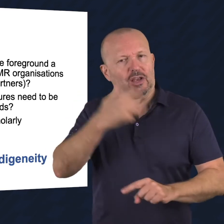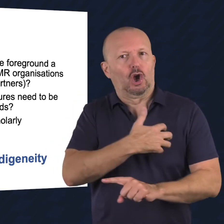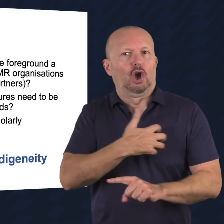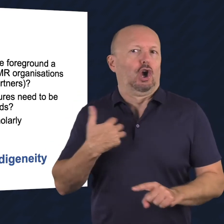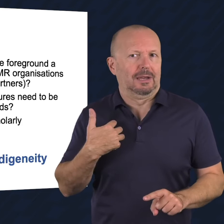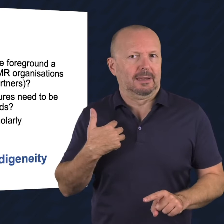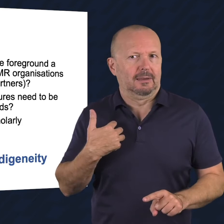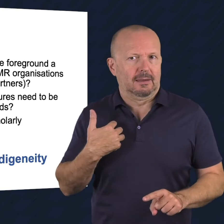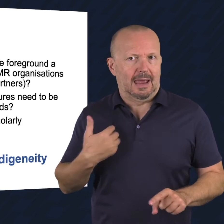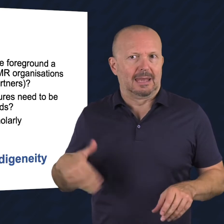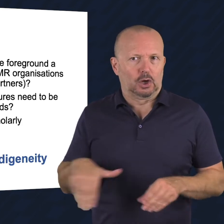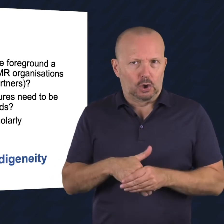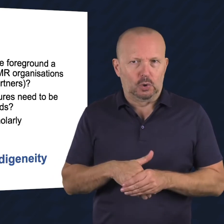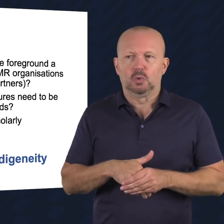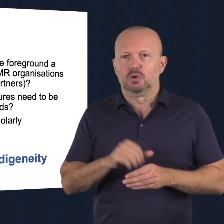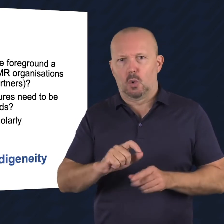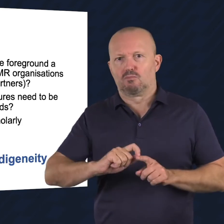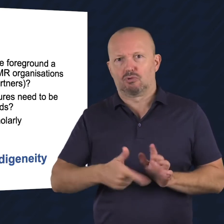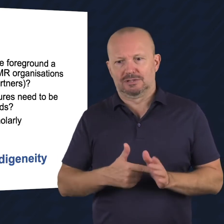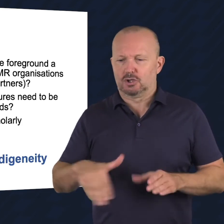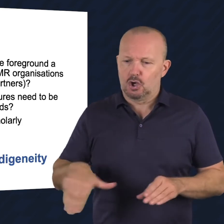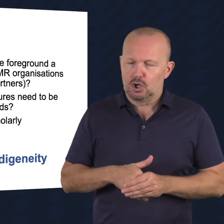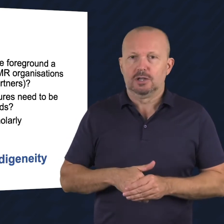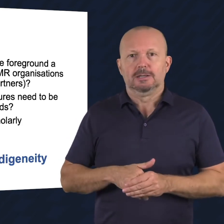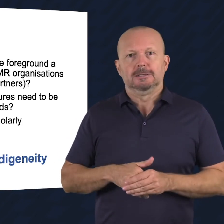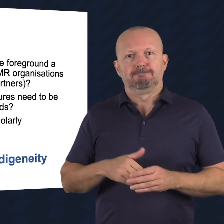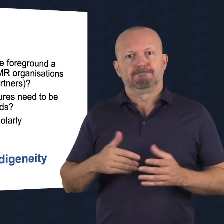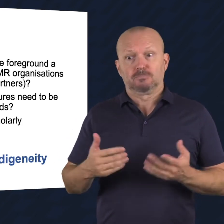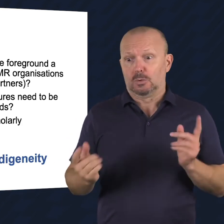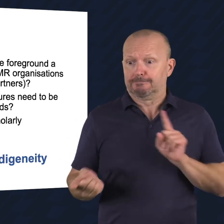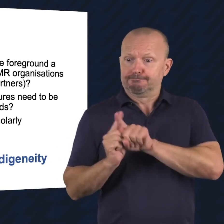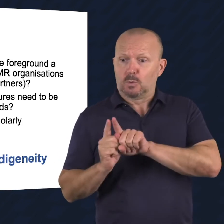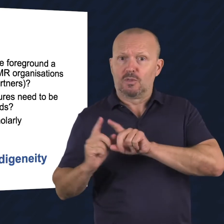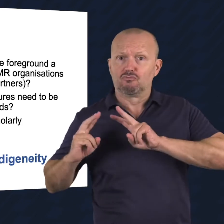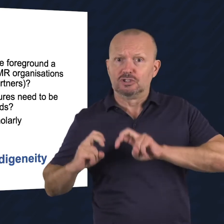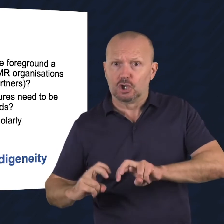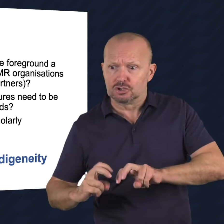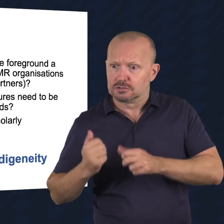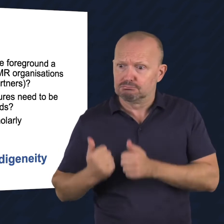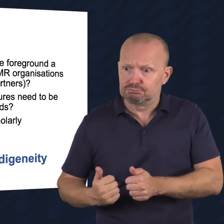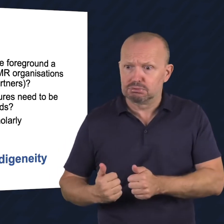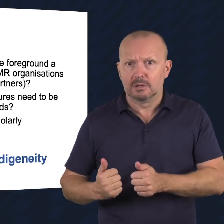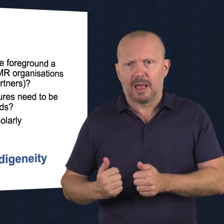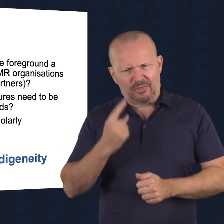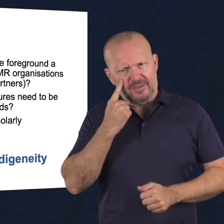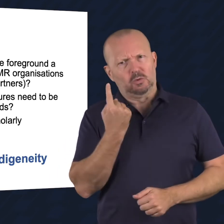and build it into every component of your workflows. Snuggle up to researchers and in fact, consider yourself one of them.